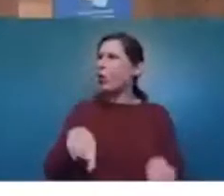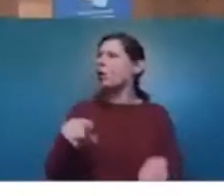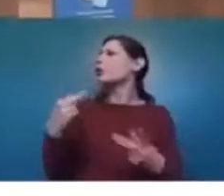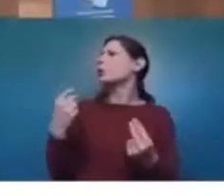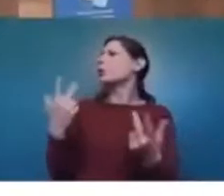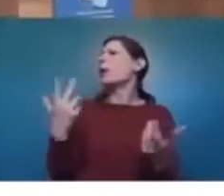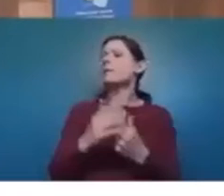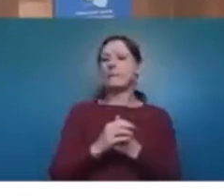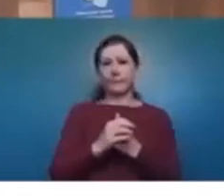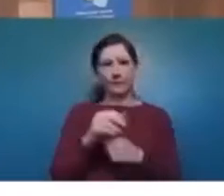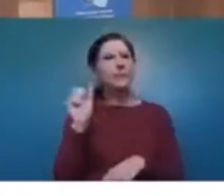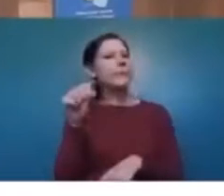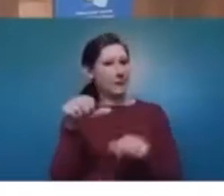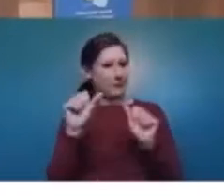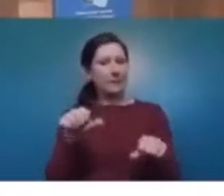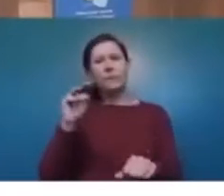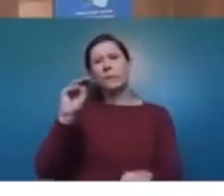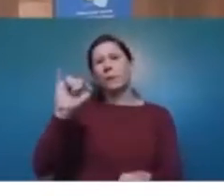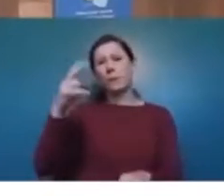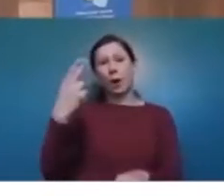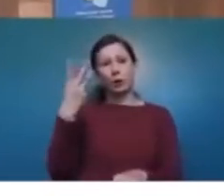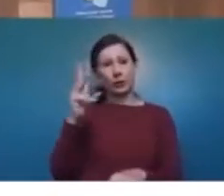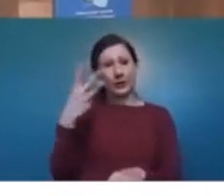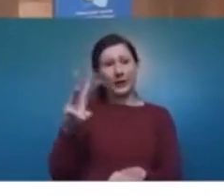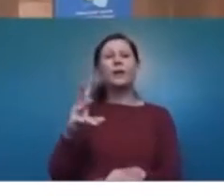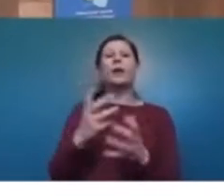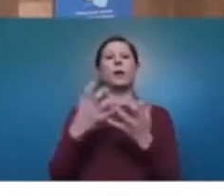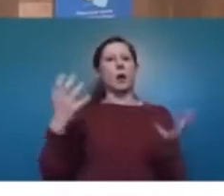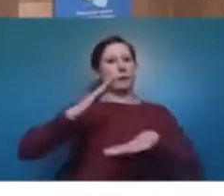Tami: Absolutely. On March 16th, out of an abundance of caution due to